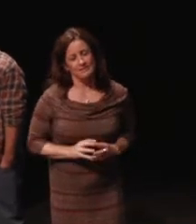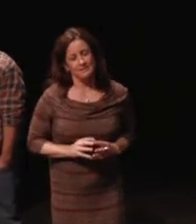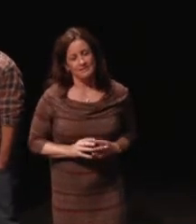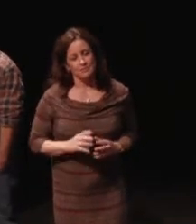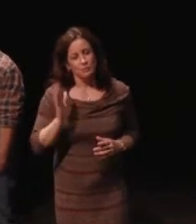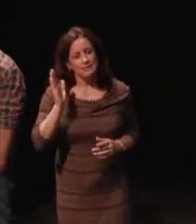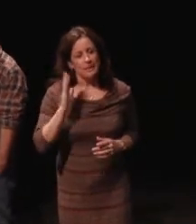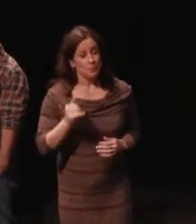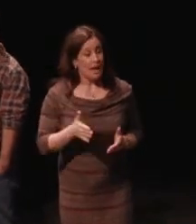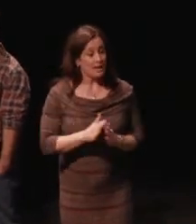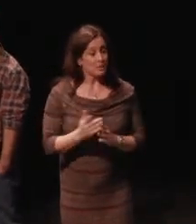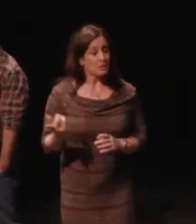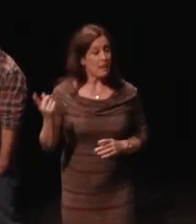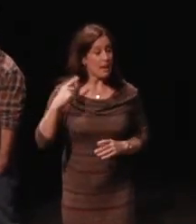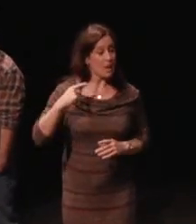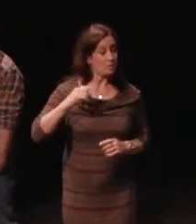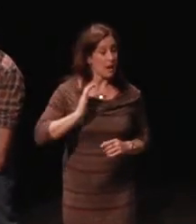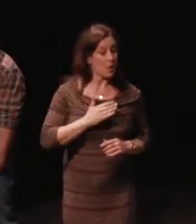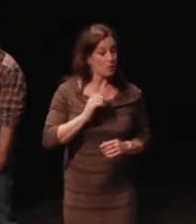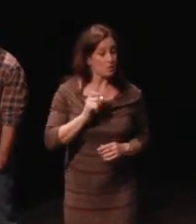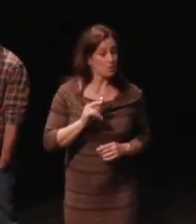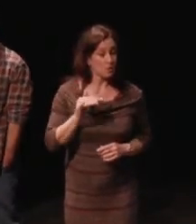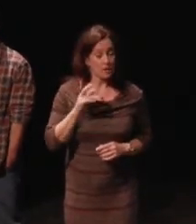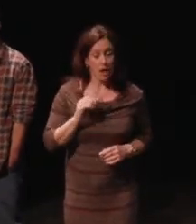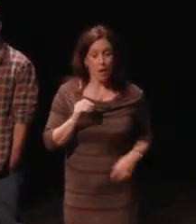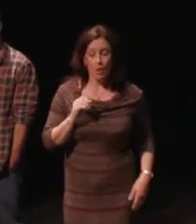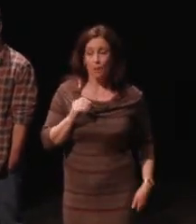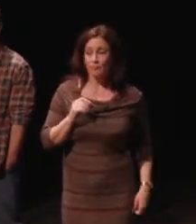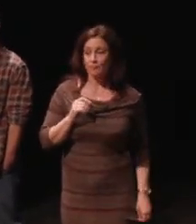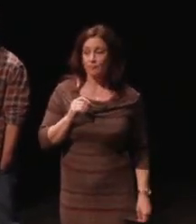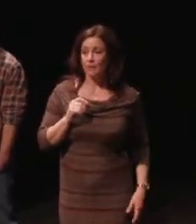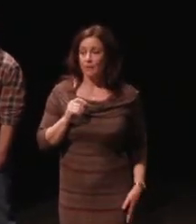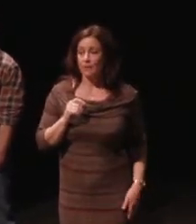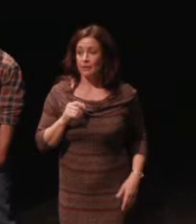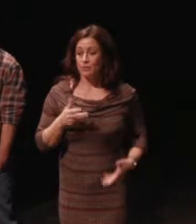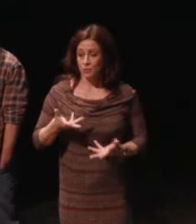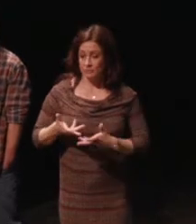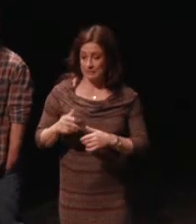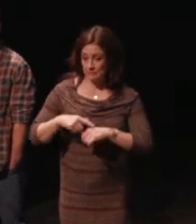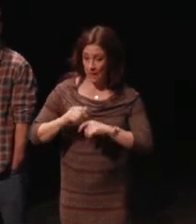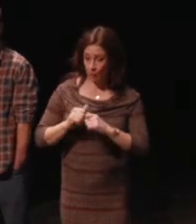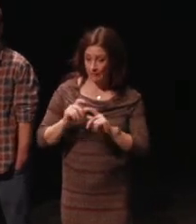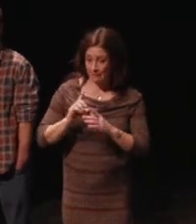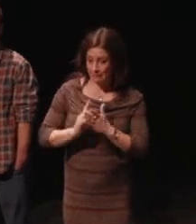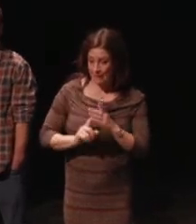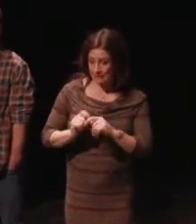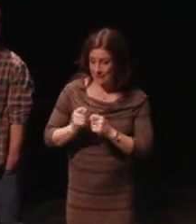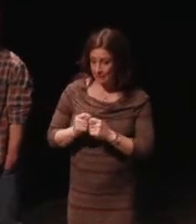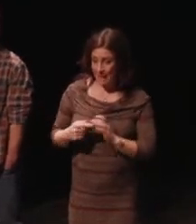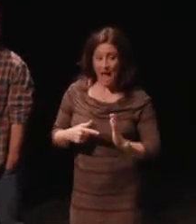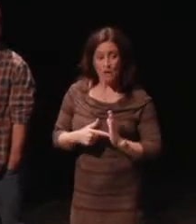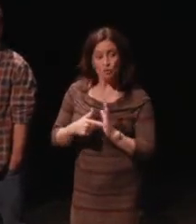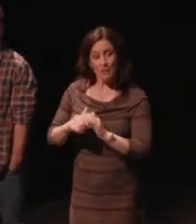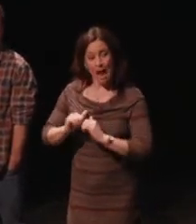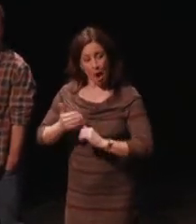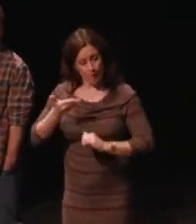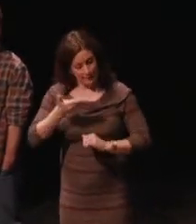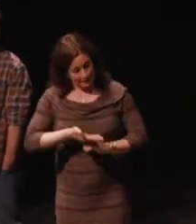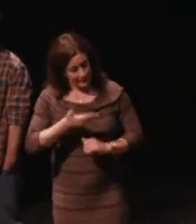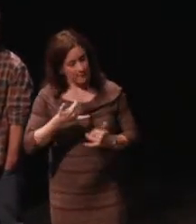So we asked him to come up to the studio and to spend some time with the design team, and actually show them how he plays the games that he had talked about and